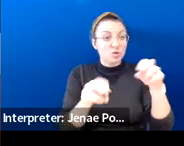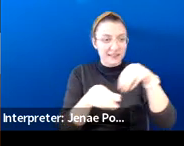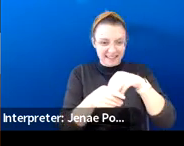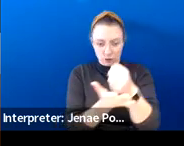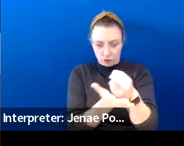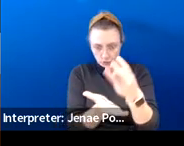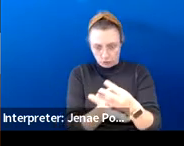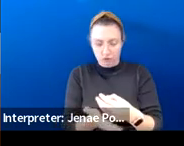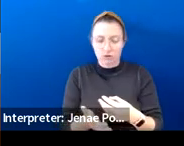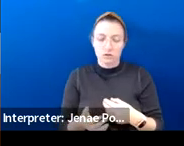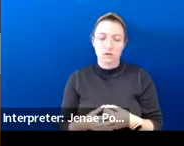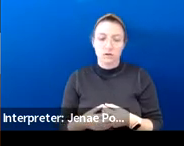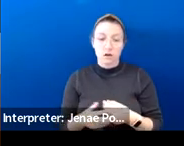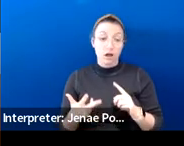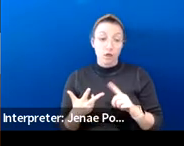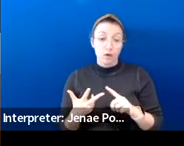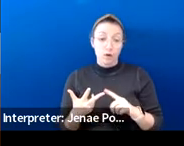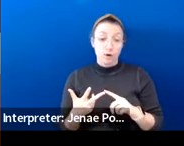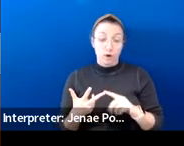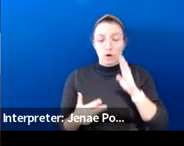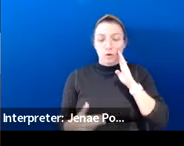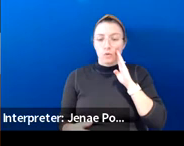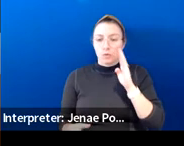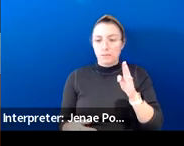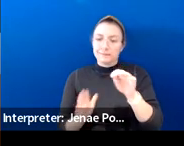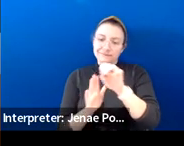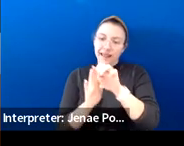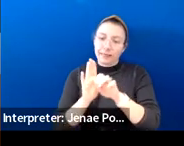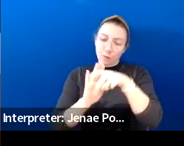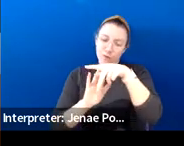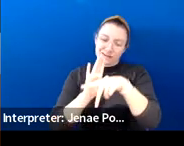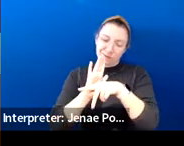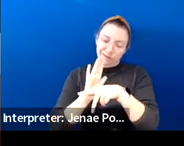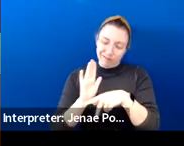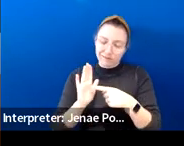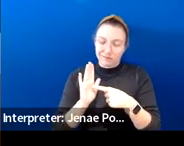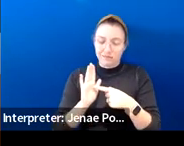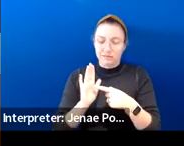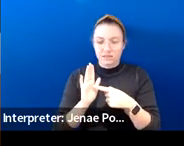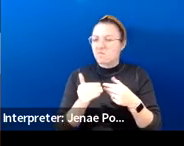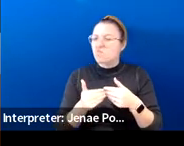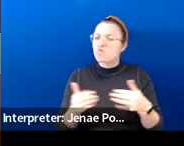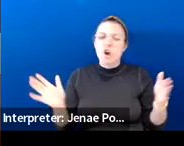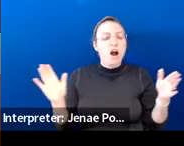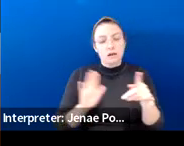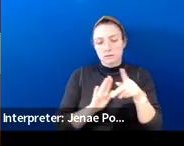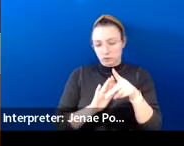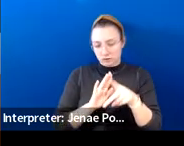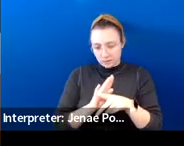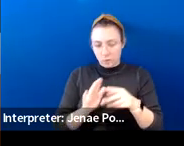And then the third section would be ethical principles. So those present broad ethical principles based on social work's